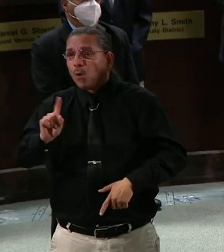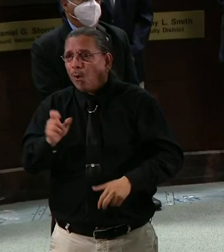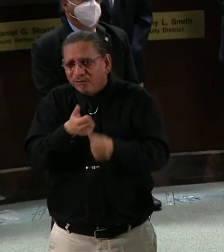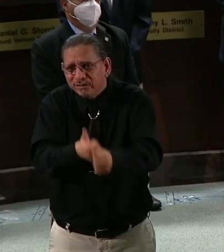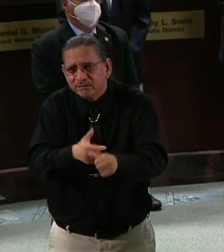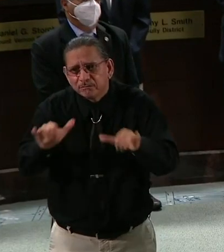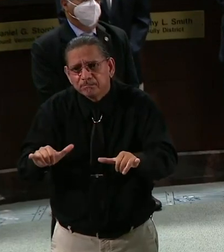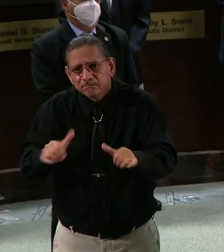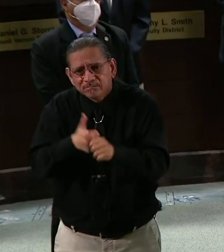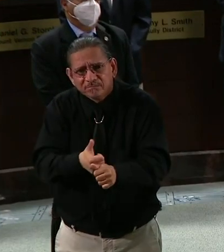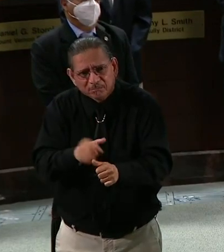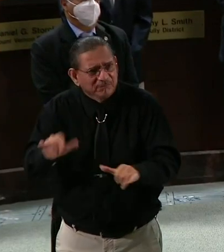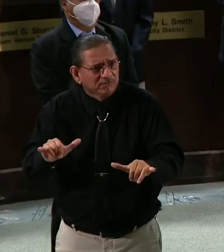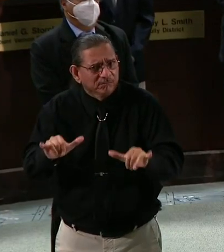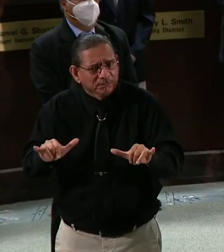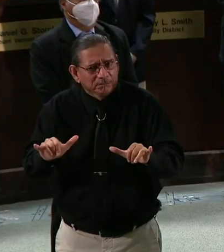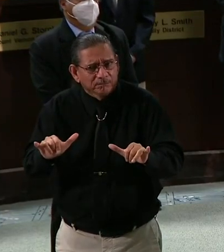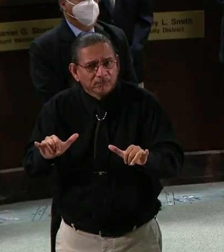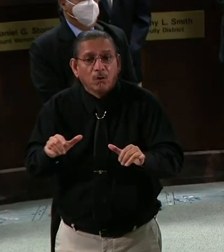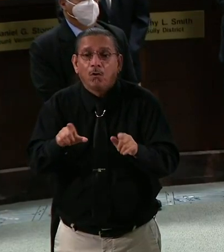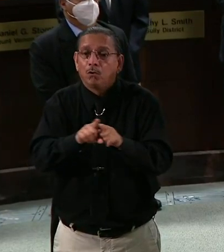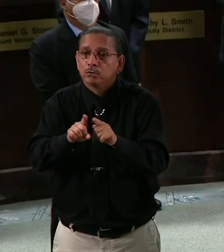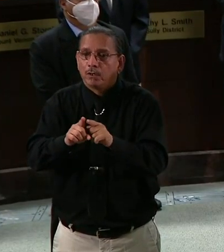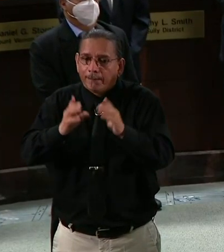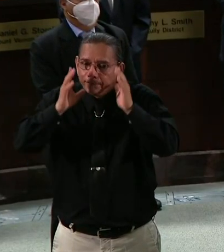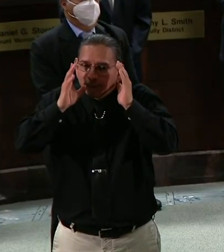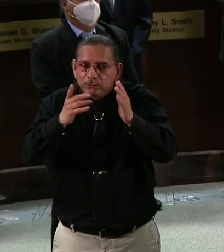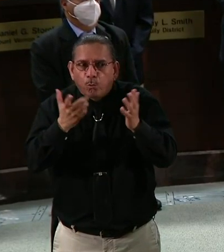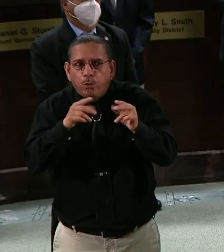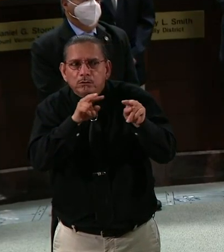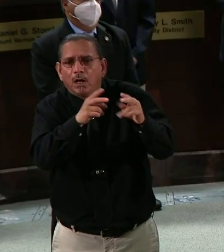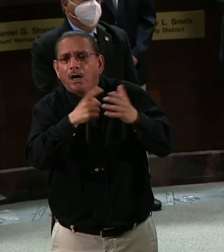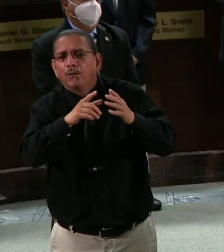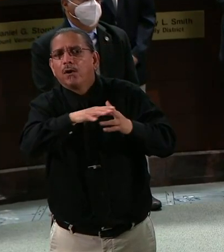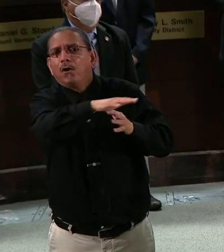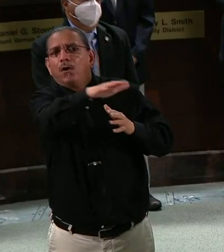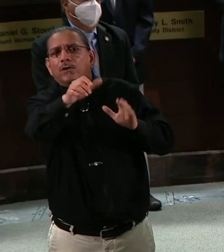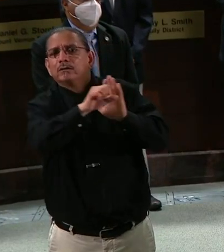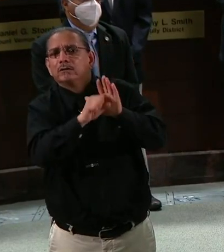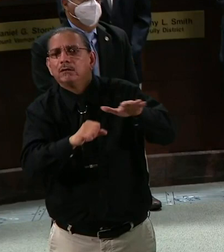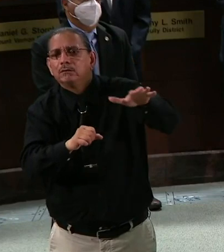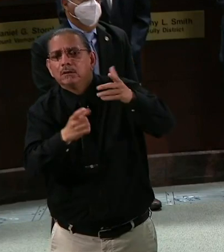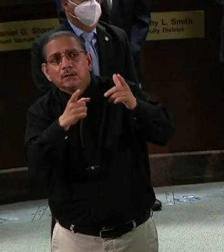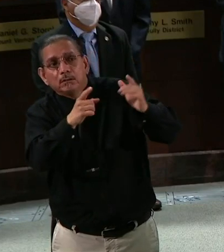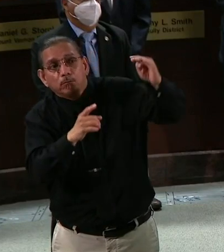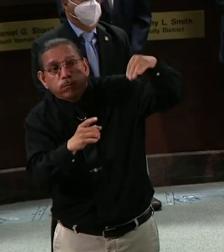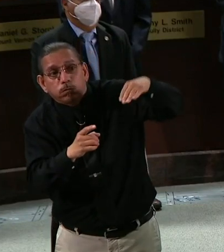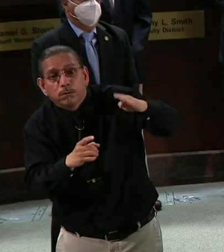BE VIGILANT AND WE MUST PAY